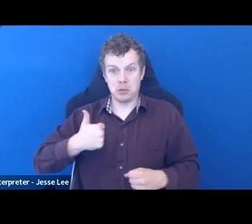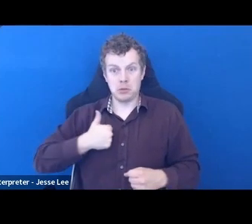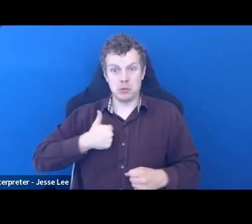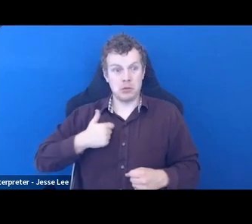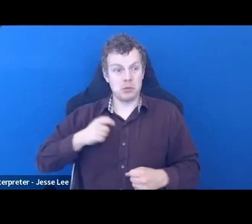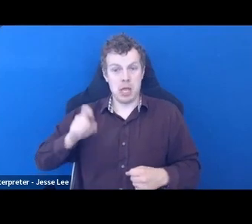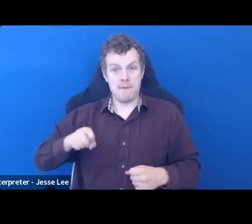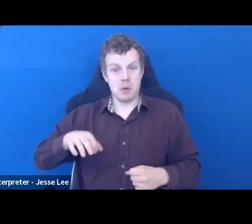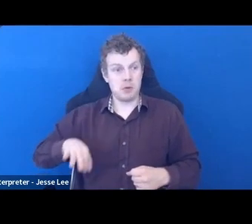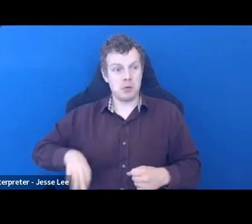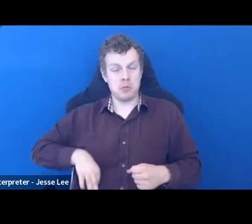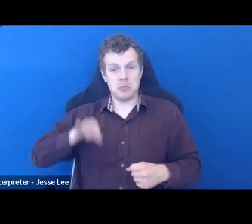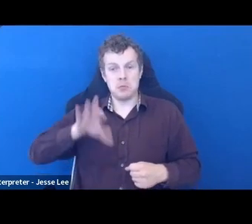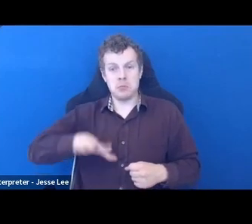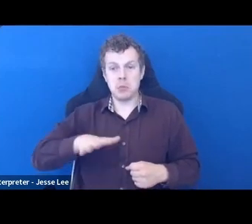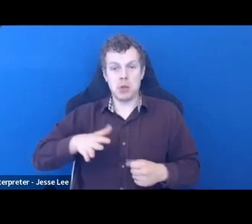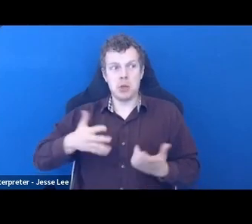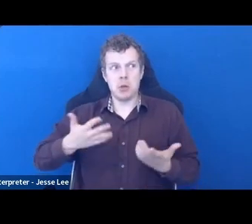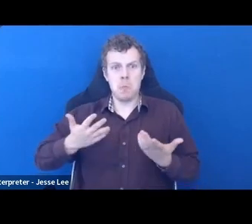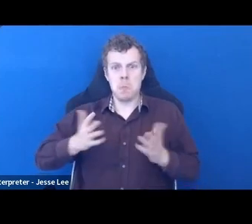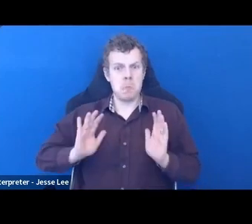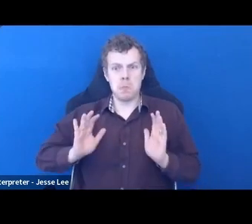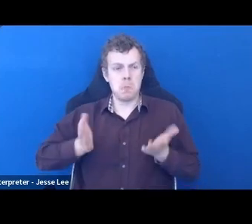Maybe there's sometimes but not substantial.